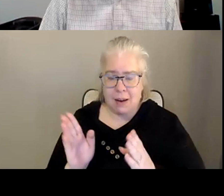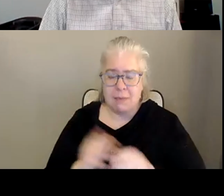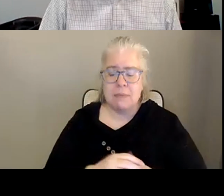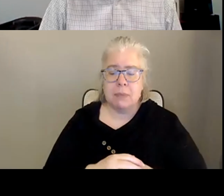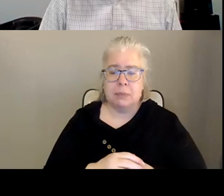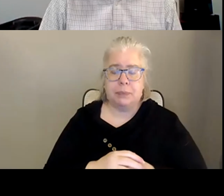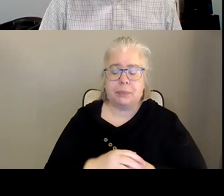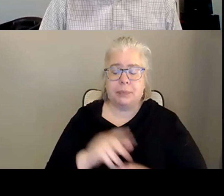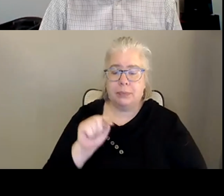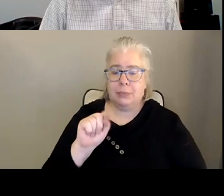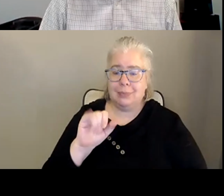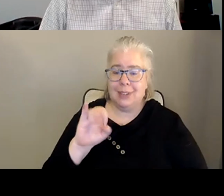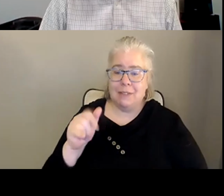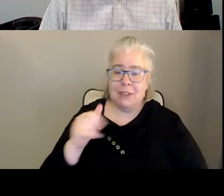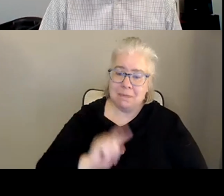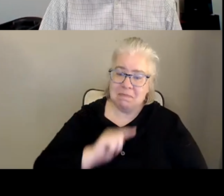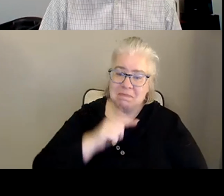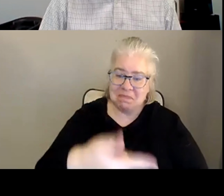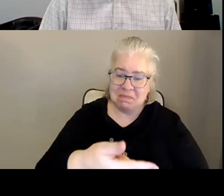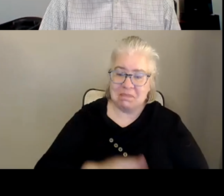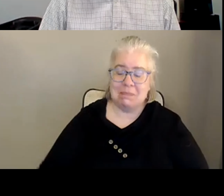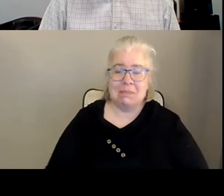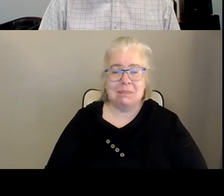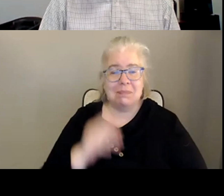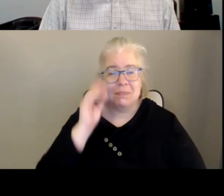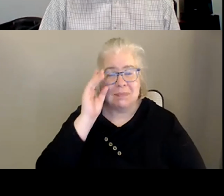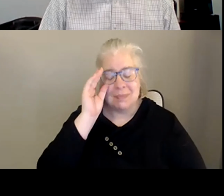So Tiffany, I'm going to turn it over to you. Thank you Bryan.